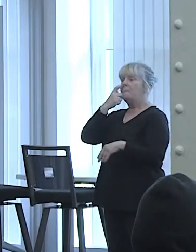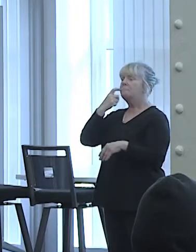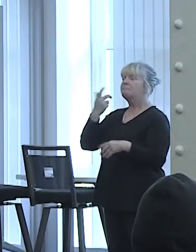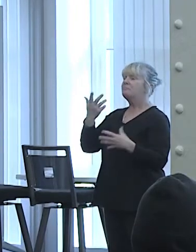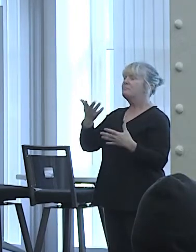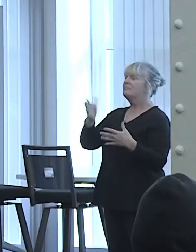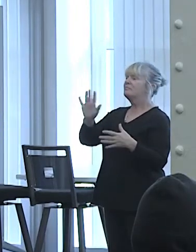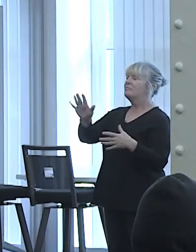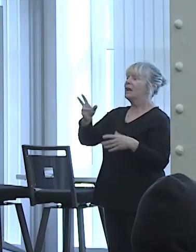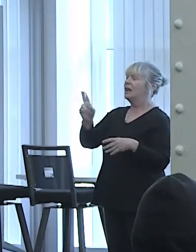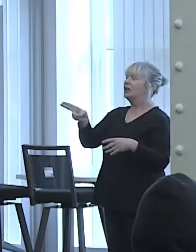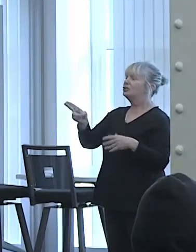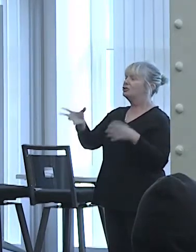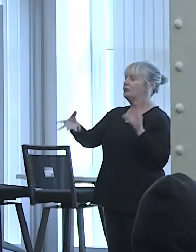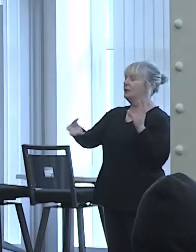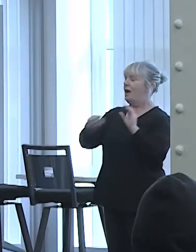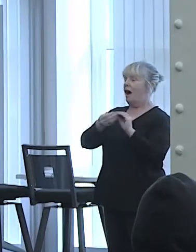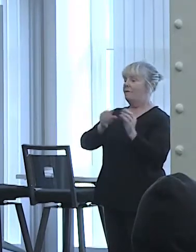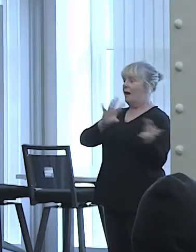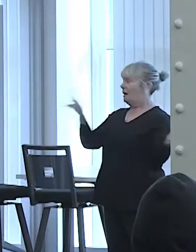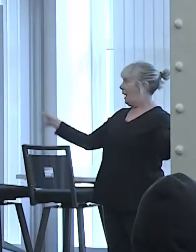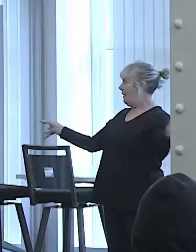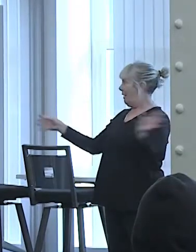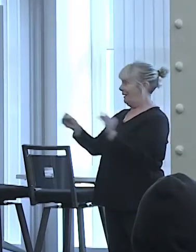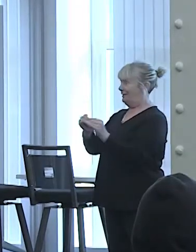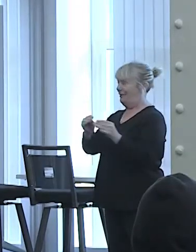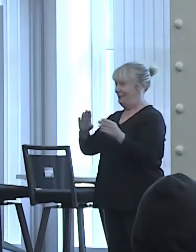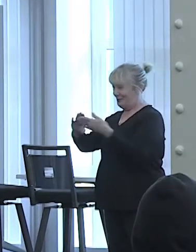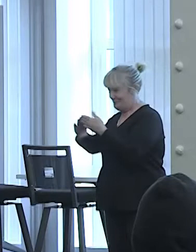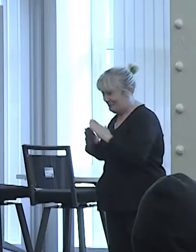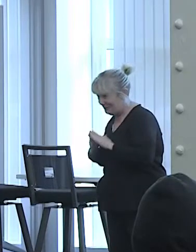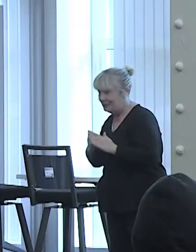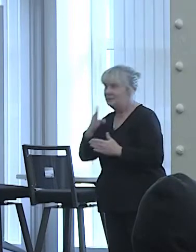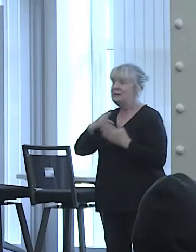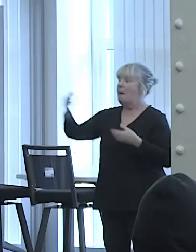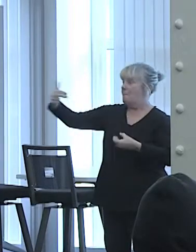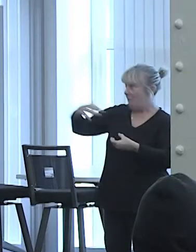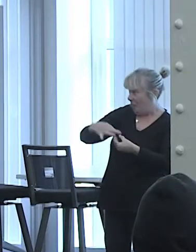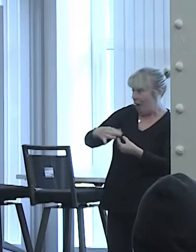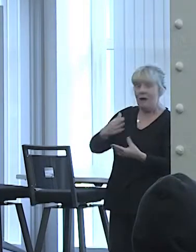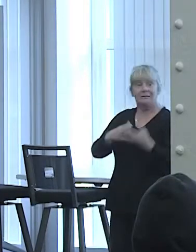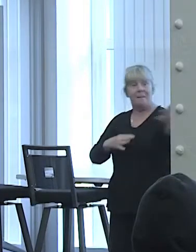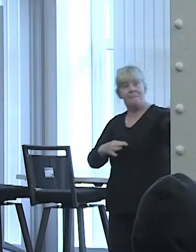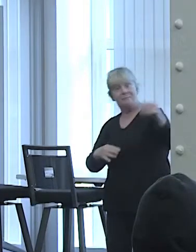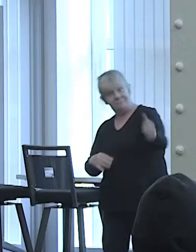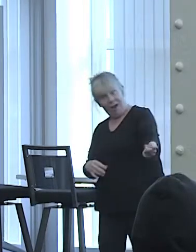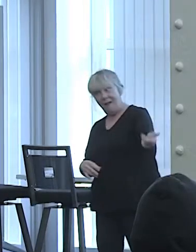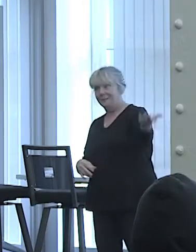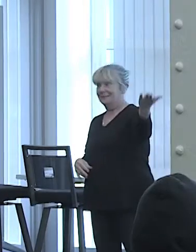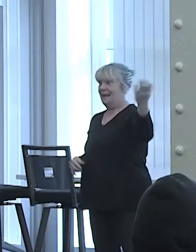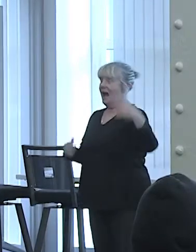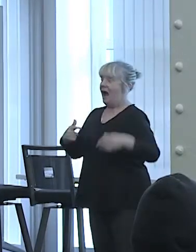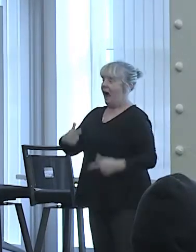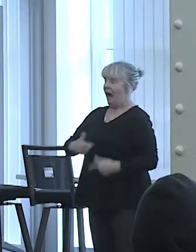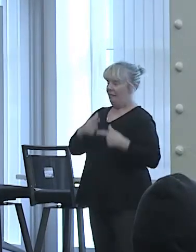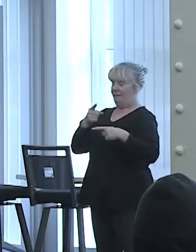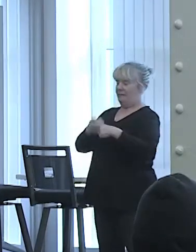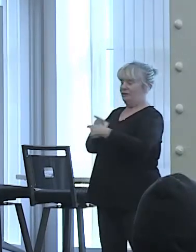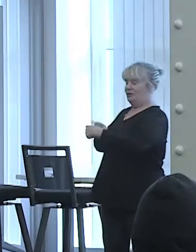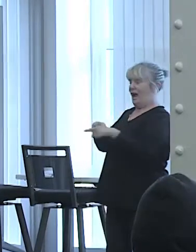of our collective communities, communities which some of us belong to, some of us don't. I live at the intersection of a multitude